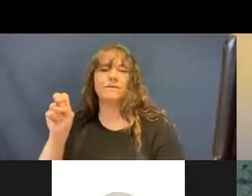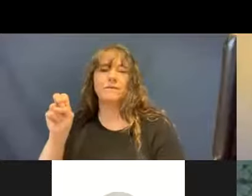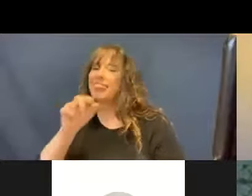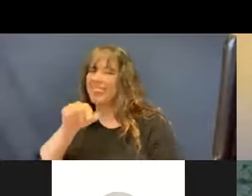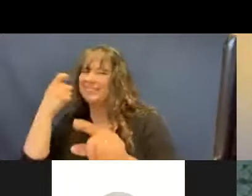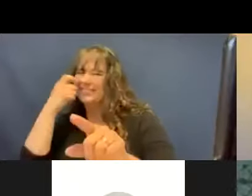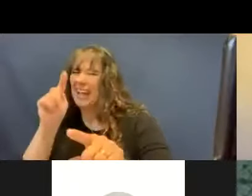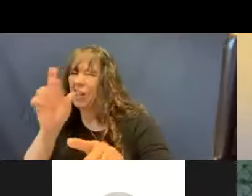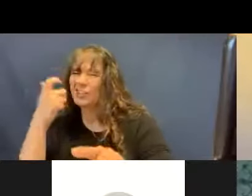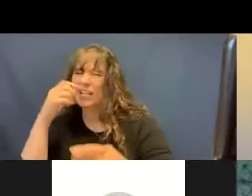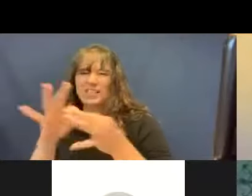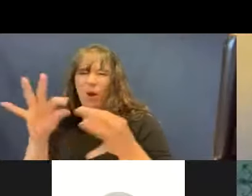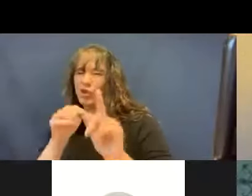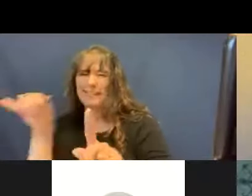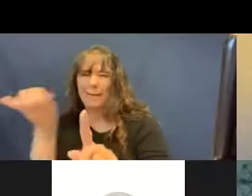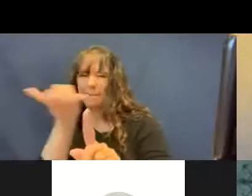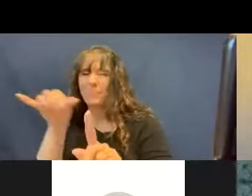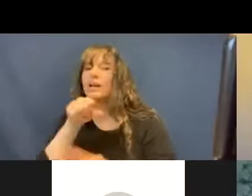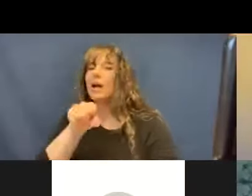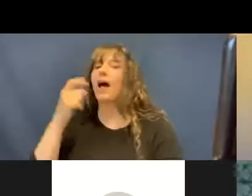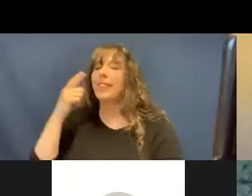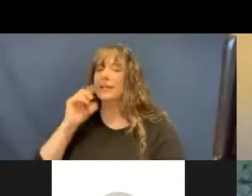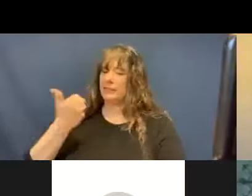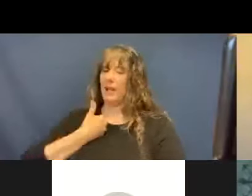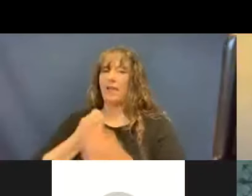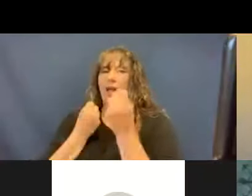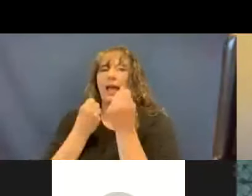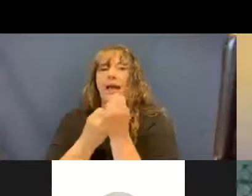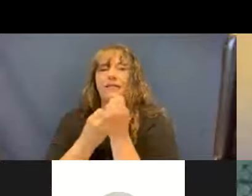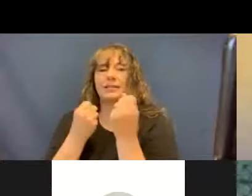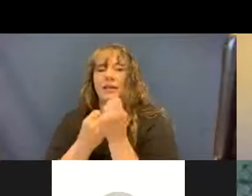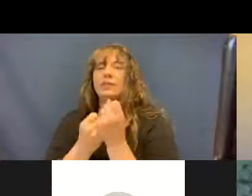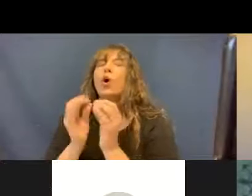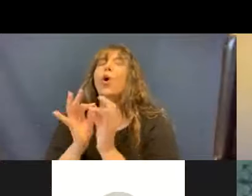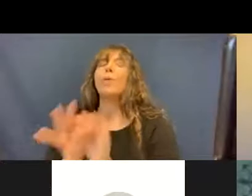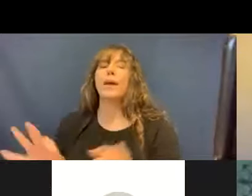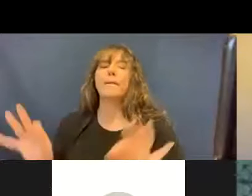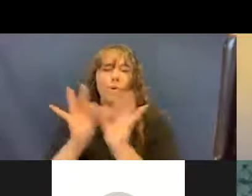I think that self advocacy is so important. It also has to do with what I said before